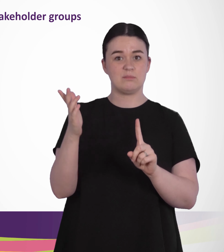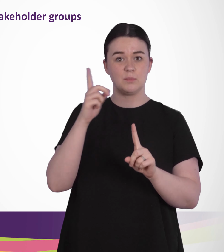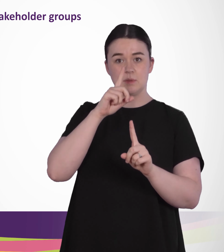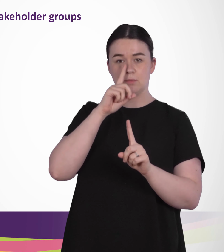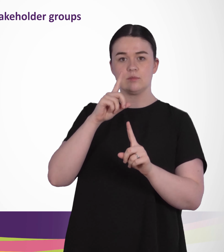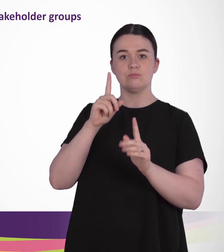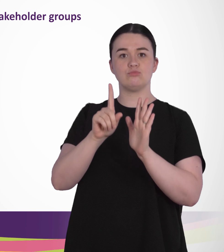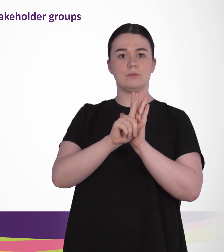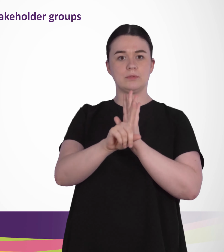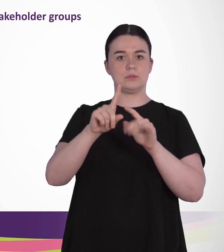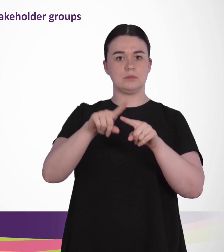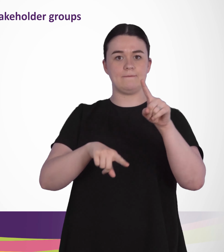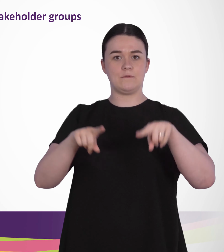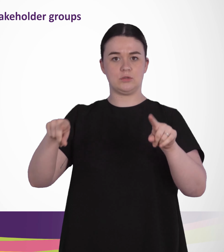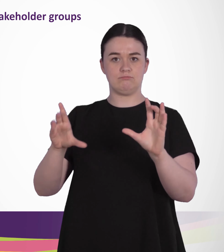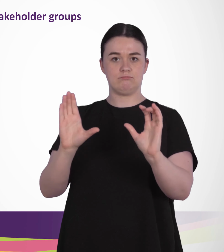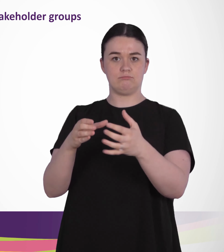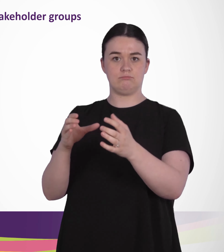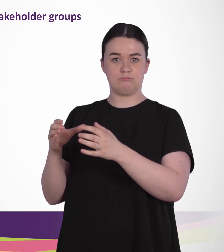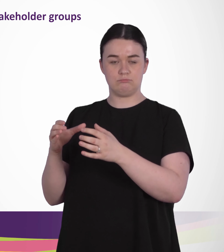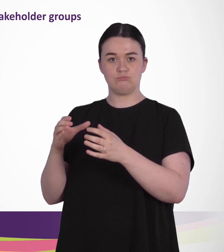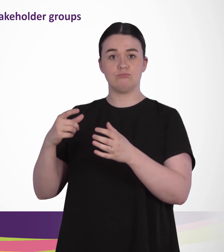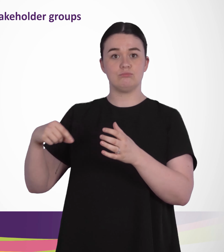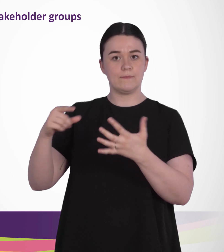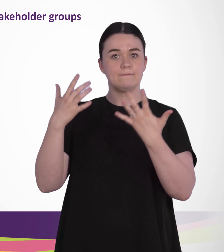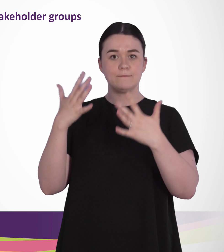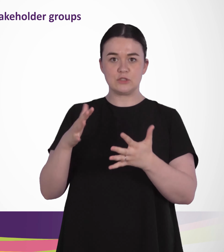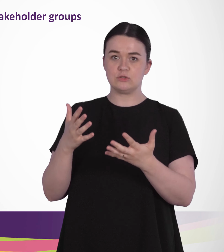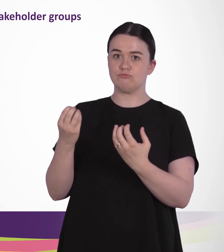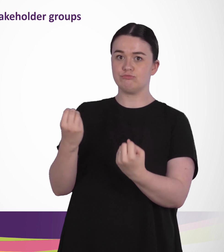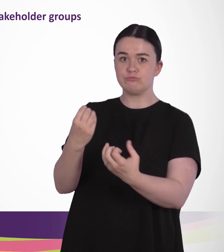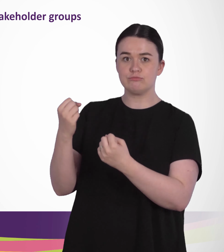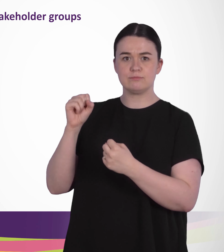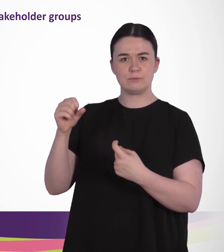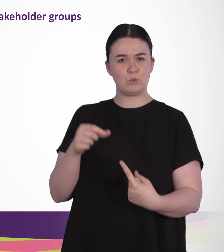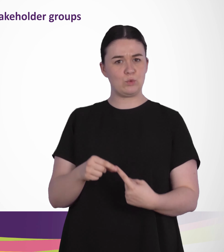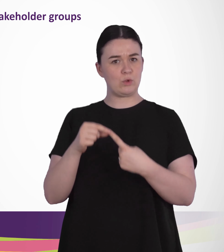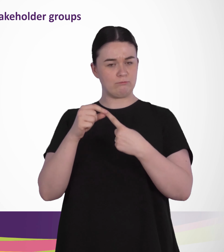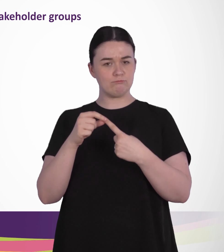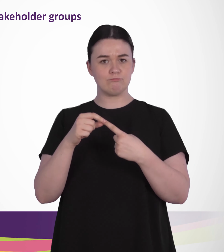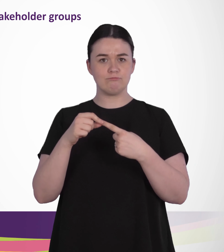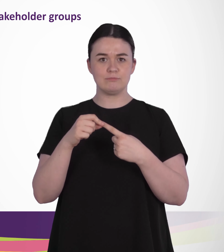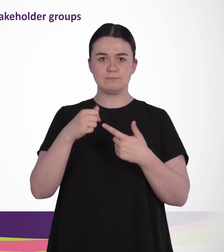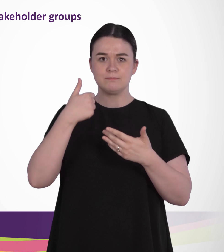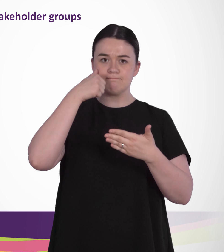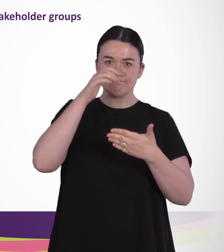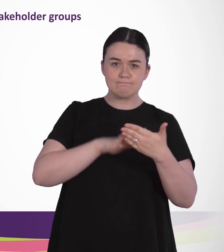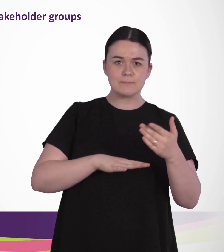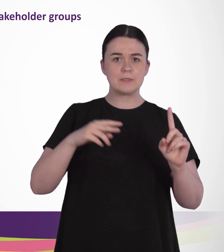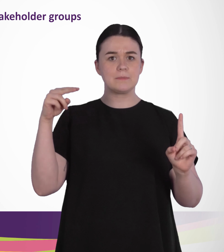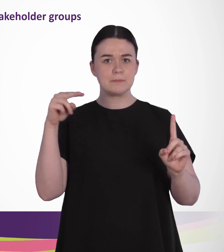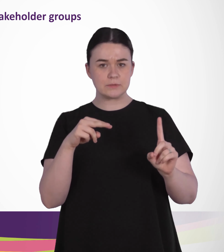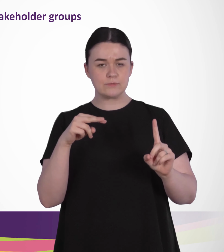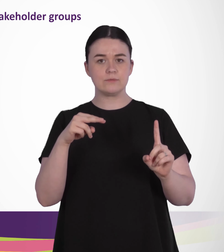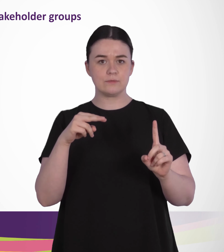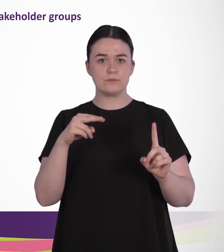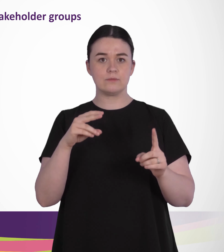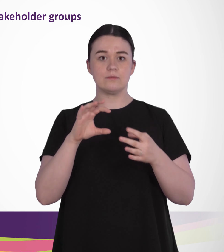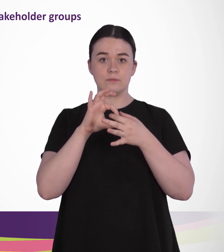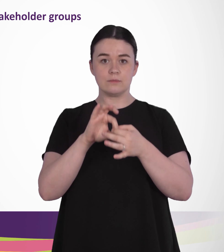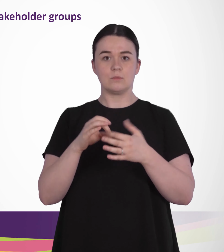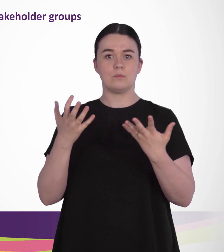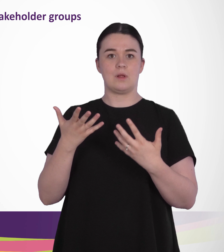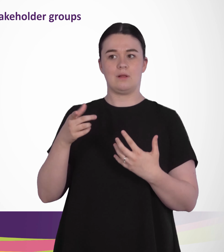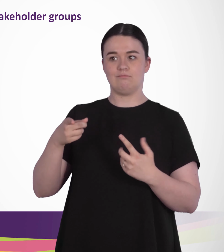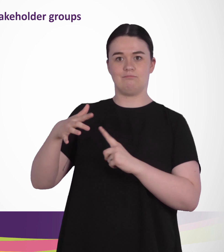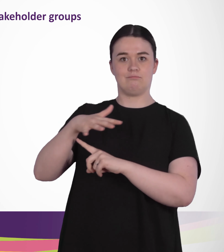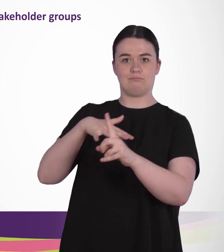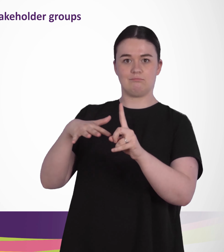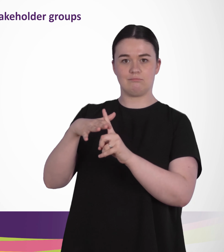representing diverse stakeholder groups shared their unique perspectives and experiences drawn from the circumstances,